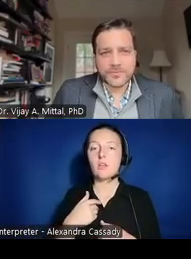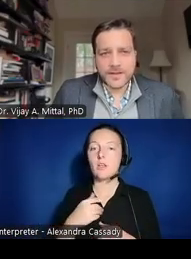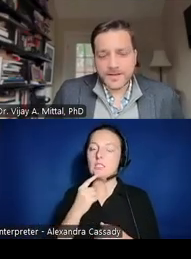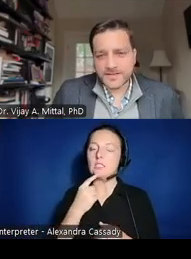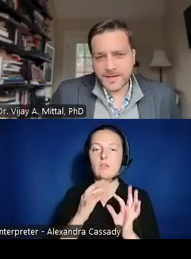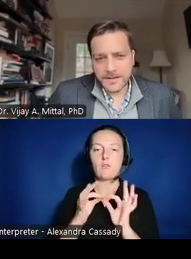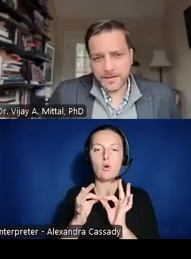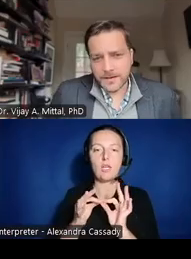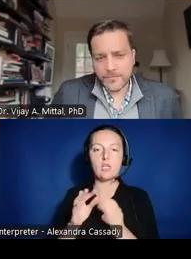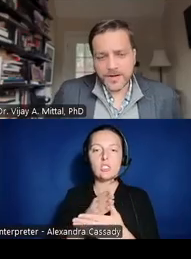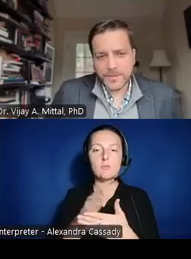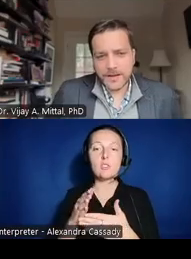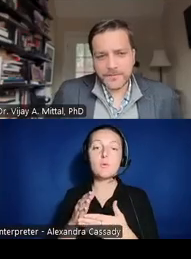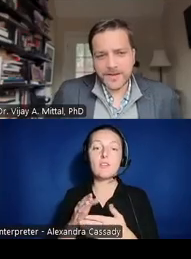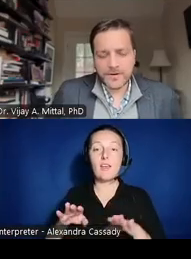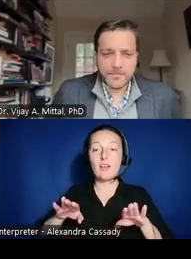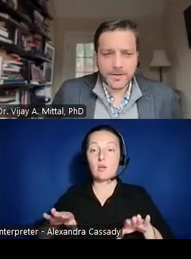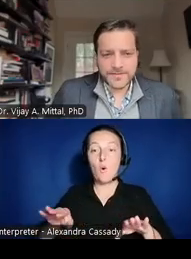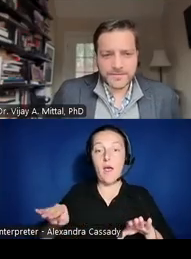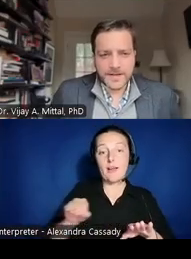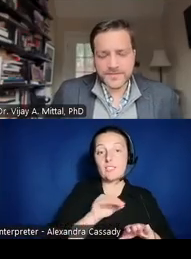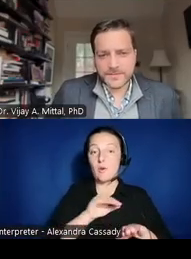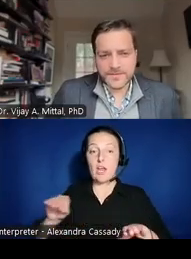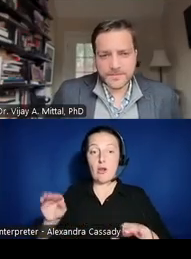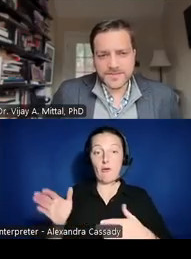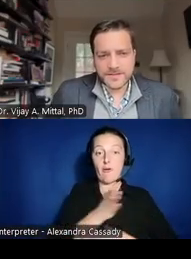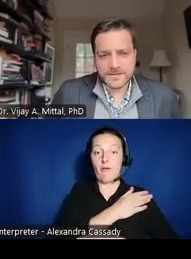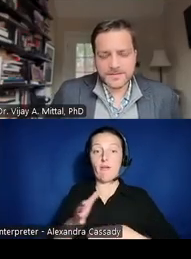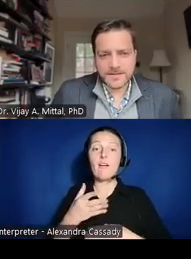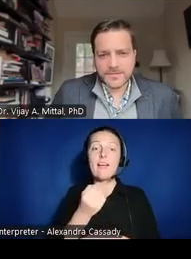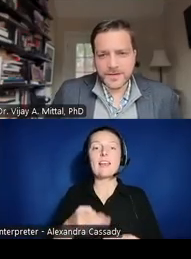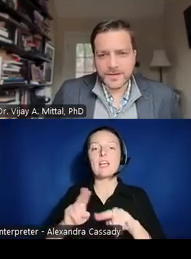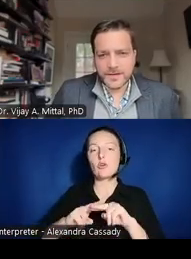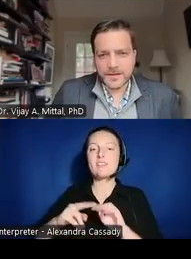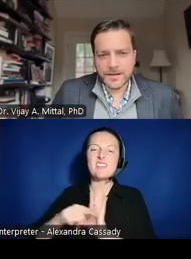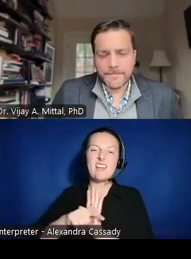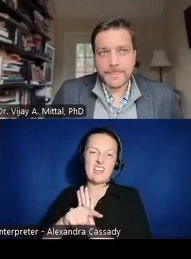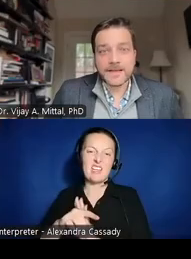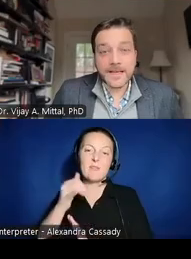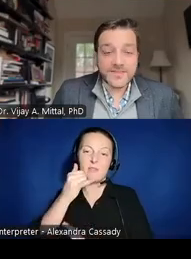really exciting. Uh one of my favorite models of negative symptoms in schizophrenia. Uh negative